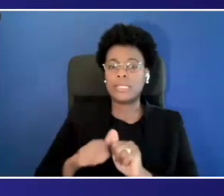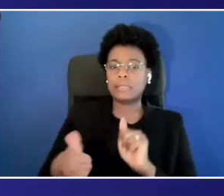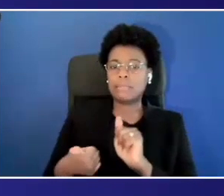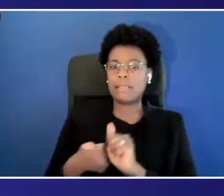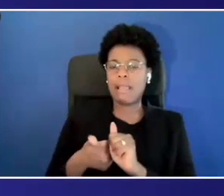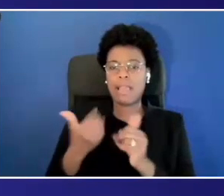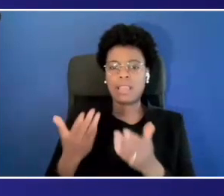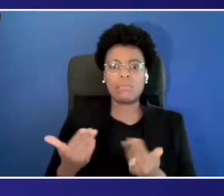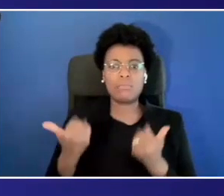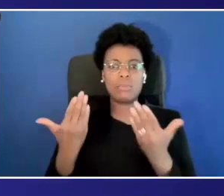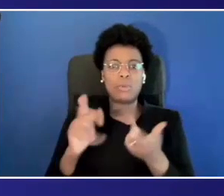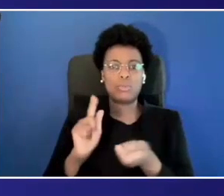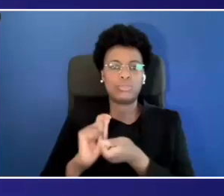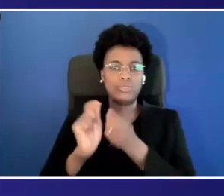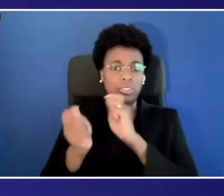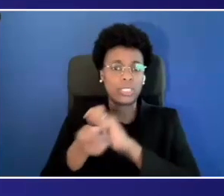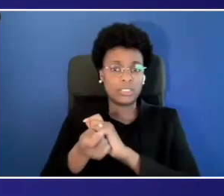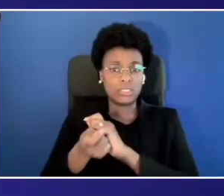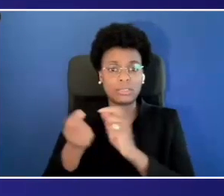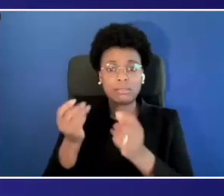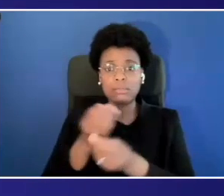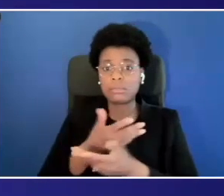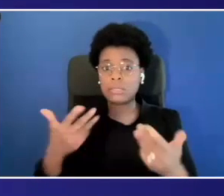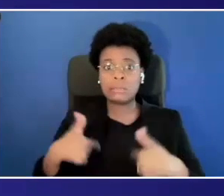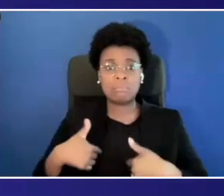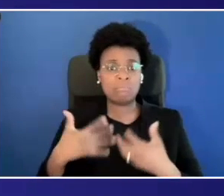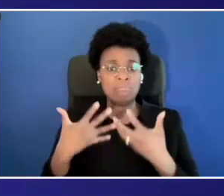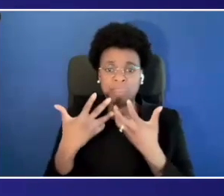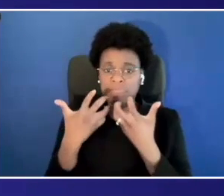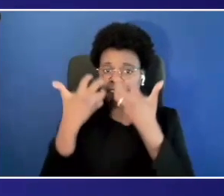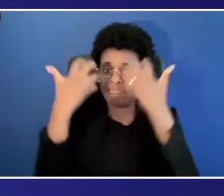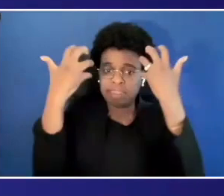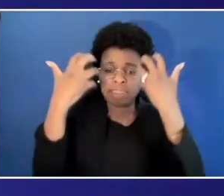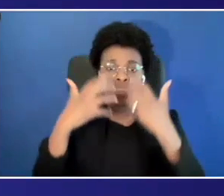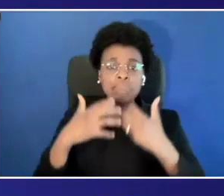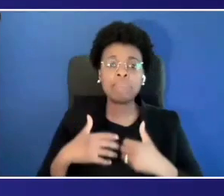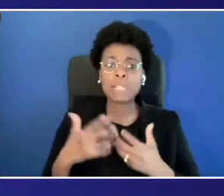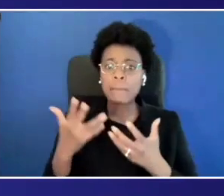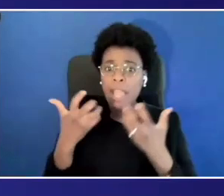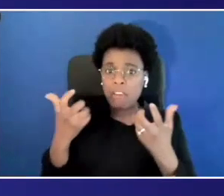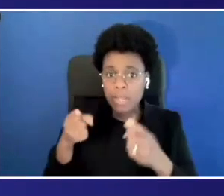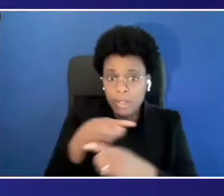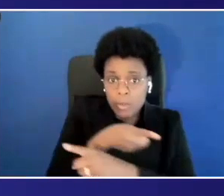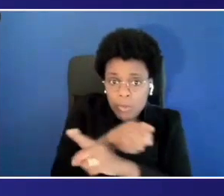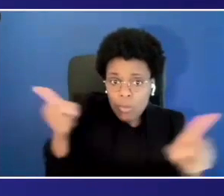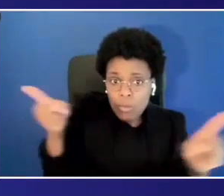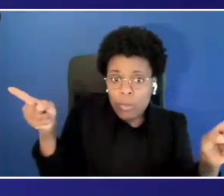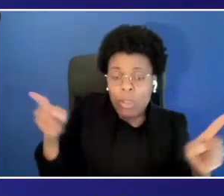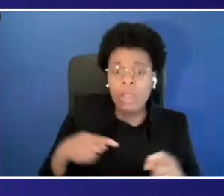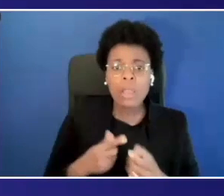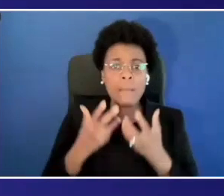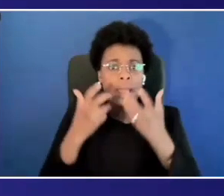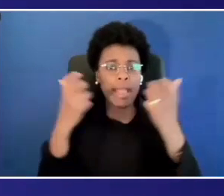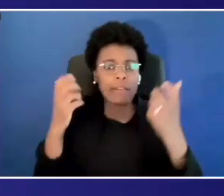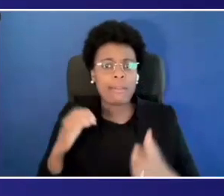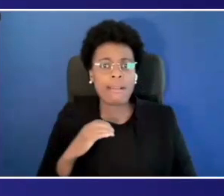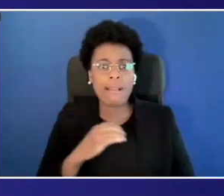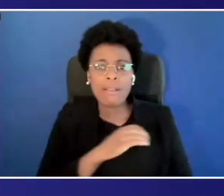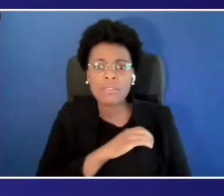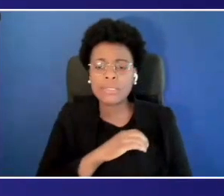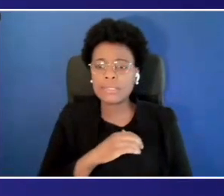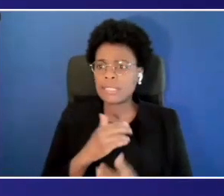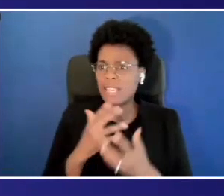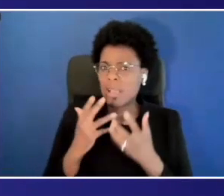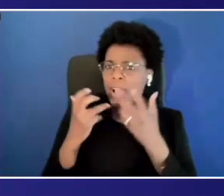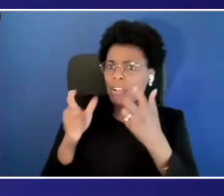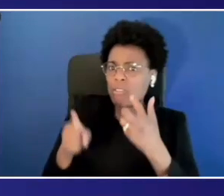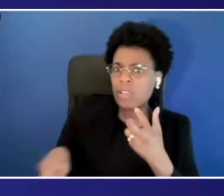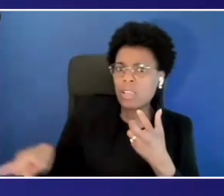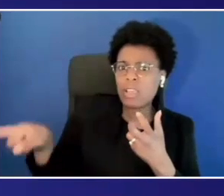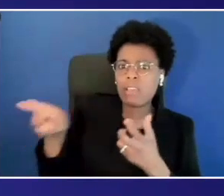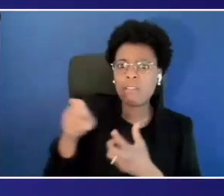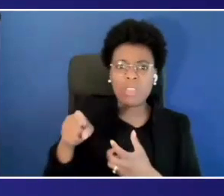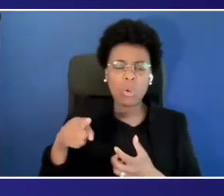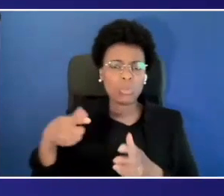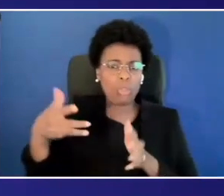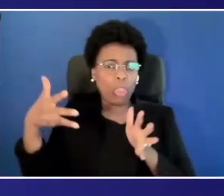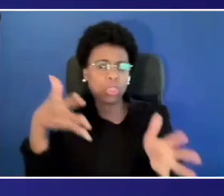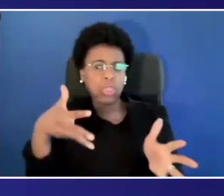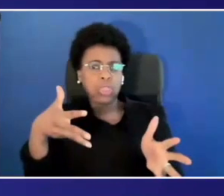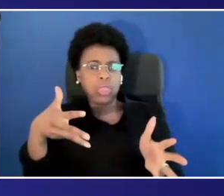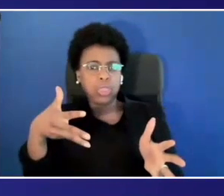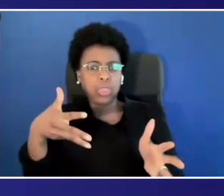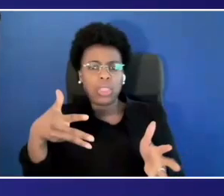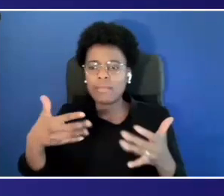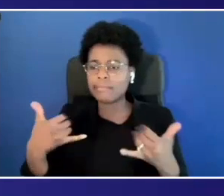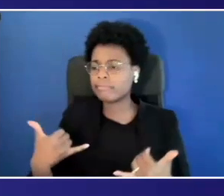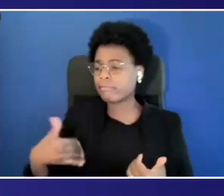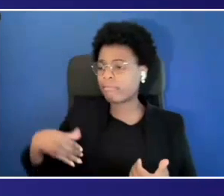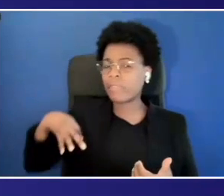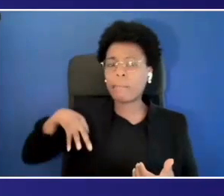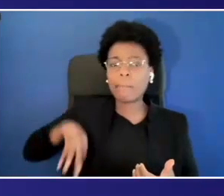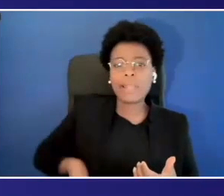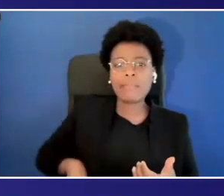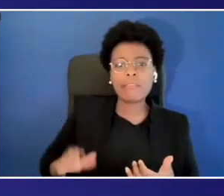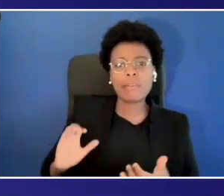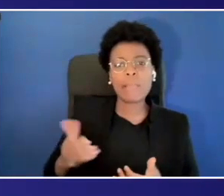And to be honest, I'm very angry. I'm angry at you. I'm angry at Congress and I'm angry at those who've been content to hang us out to dry but are happy to benefit from the what we contribute to our communities.